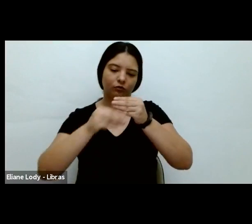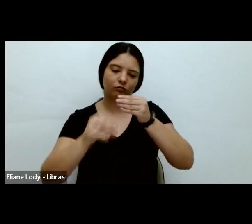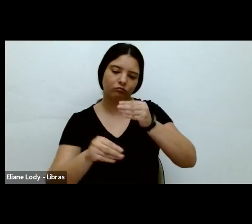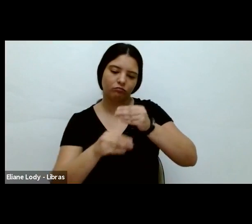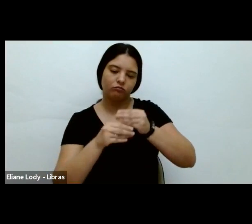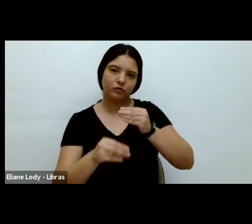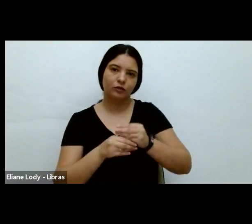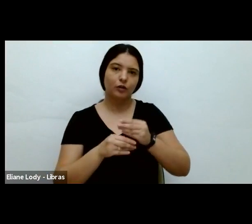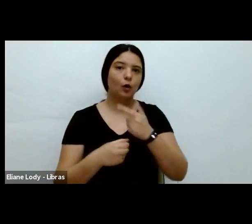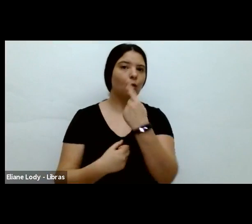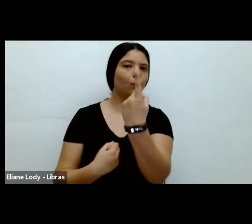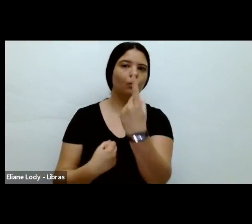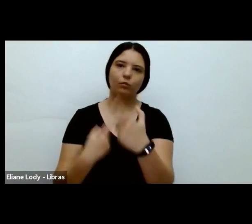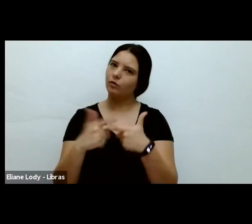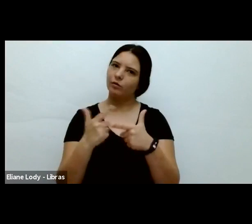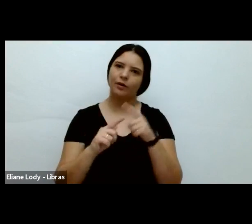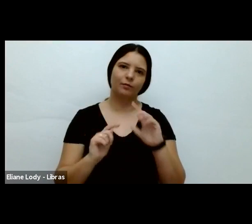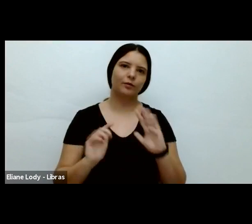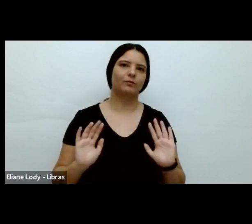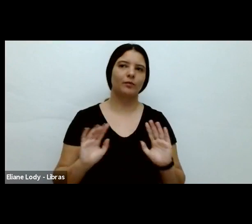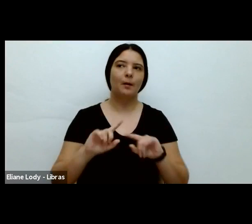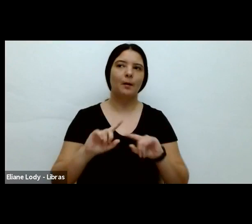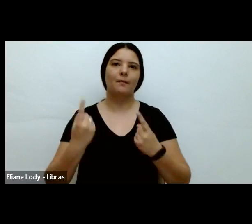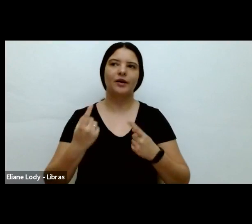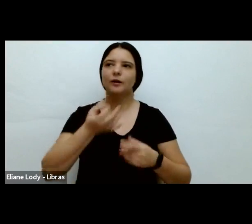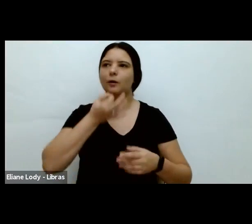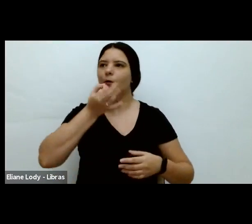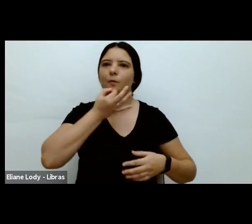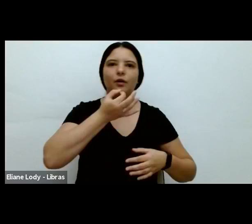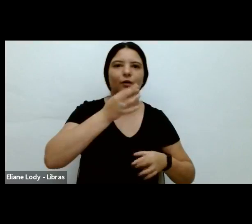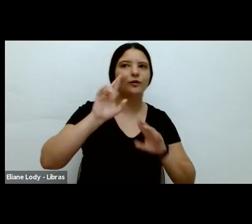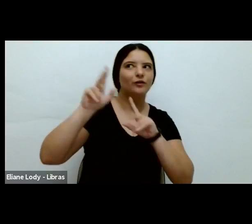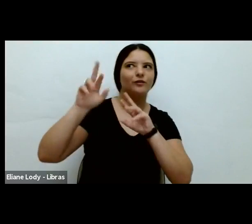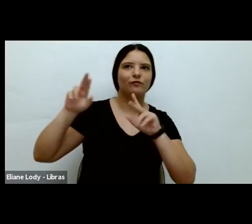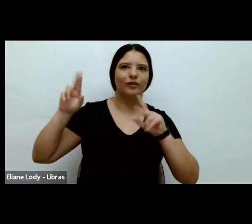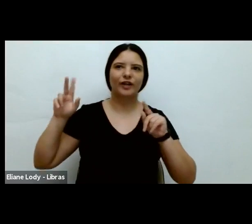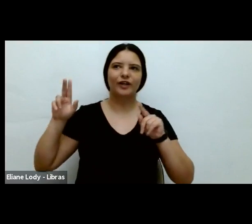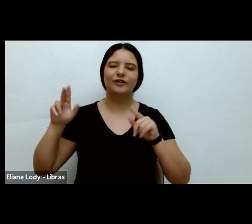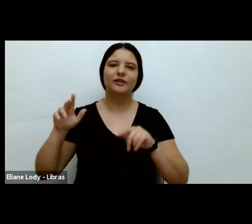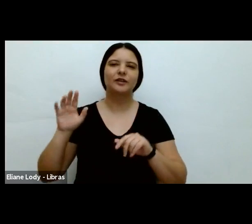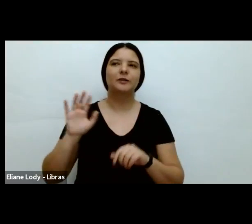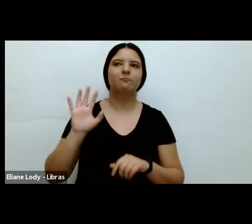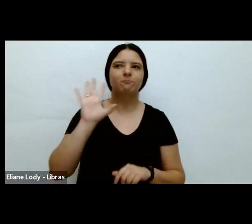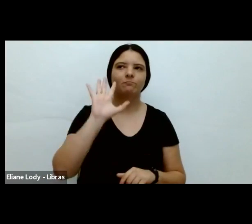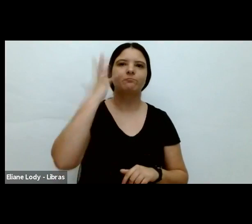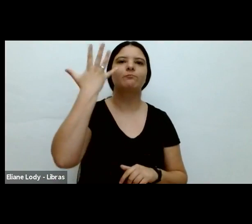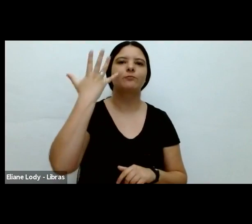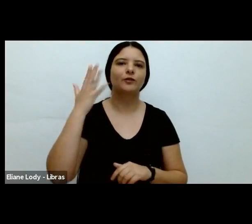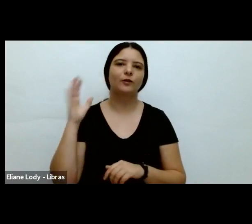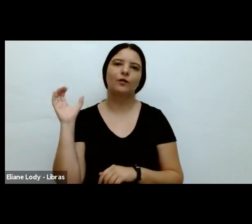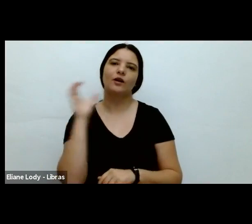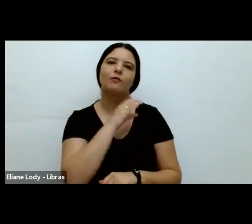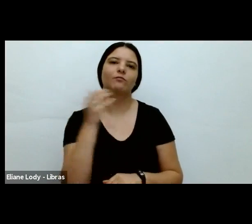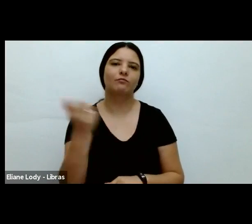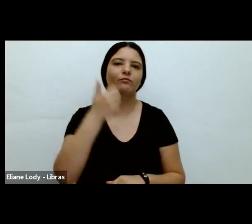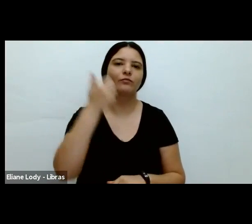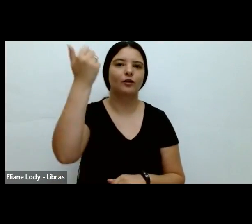problem to be solved to be solved this very. important aspects of.